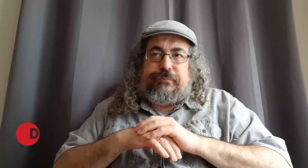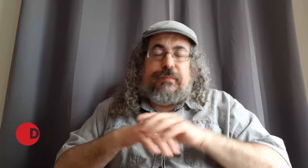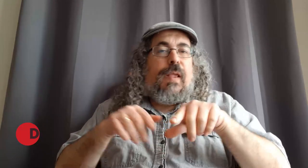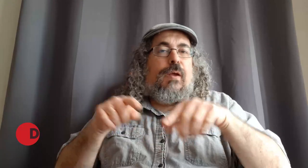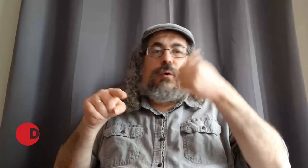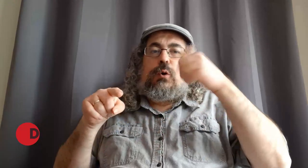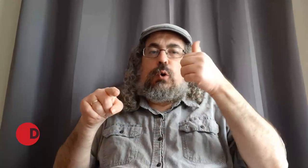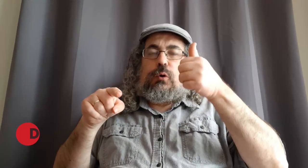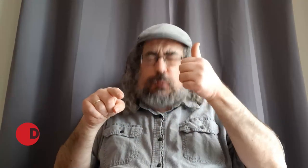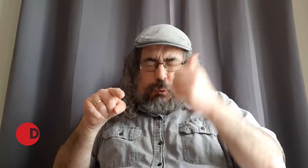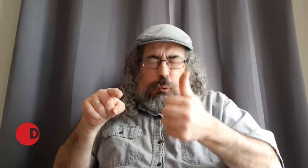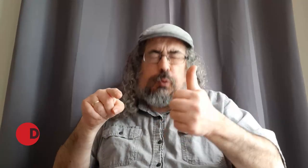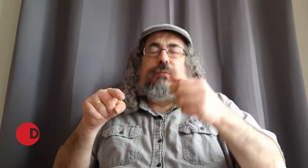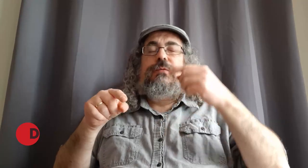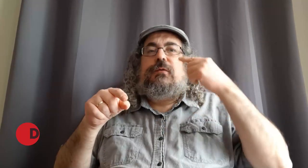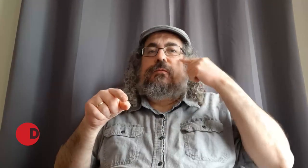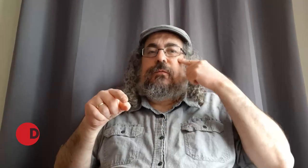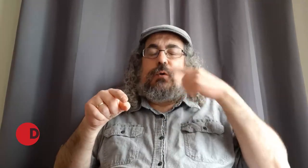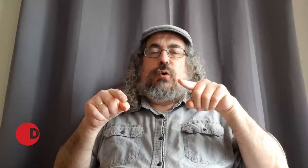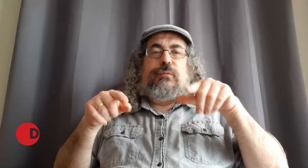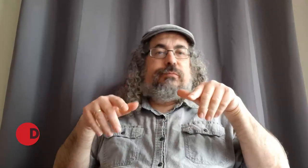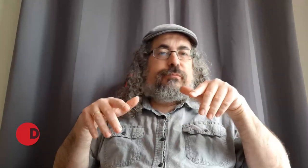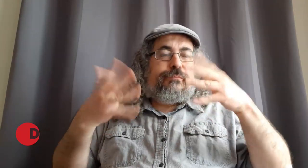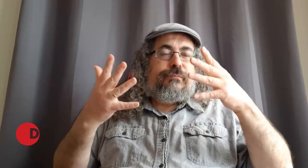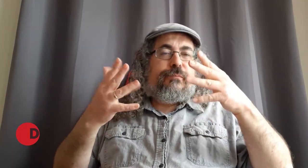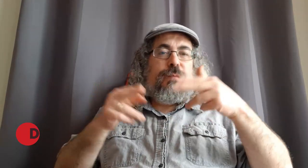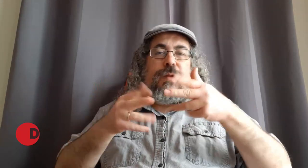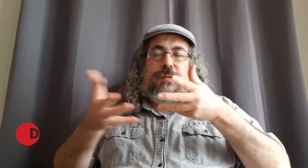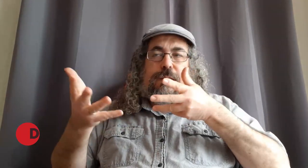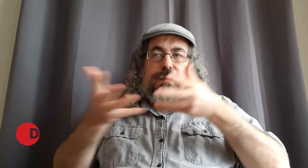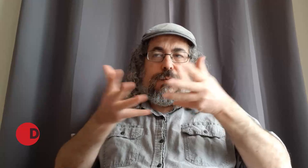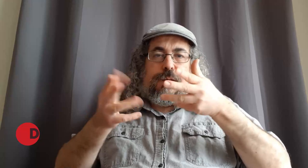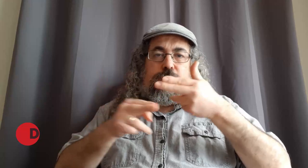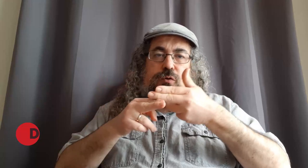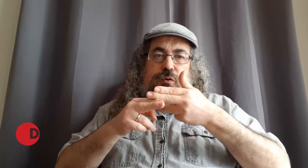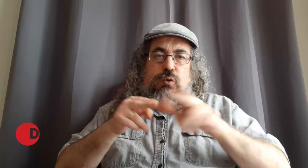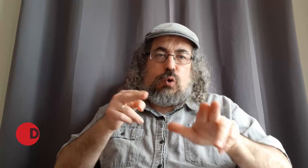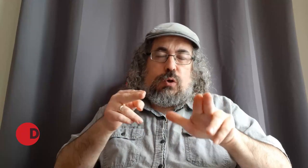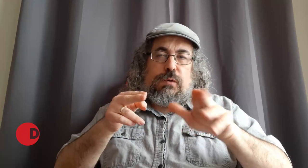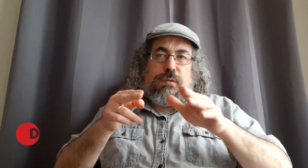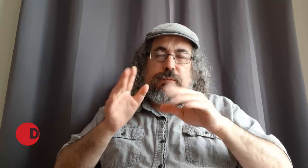it records and converts speech to text.